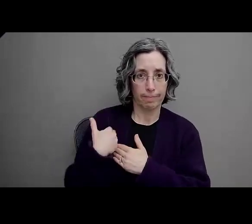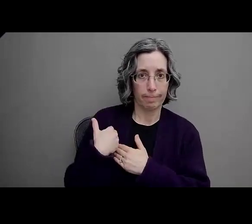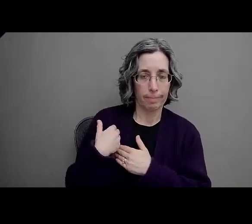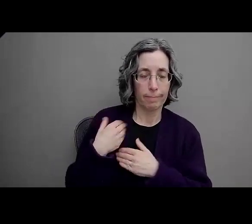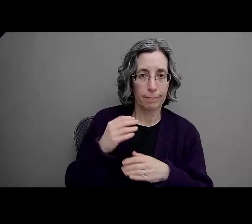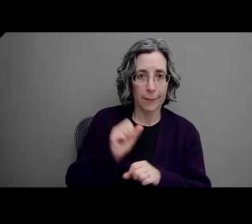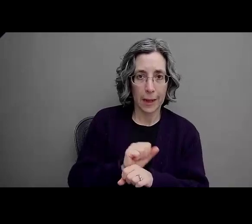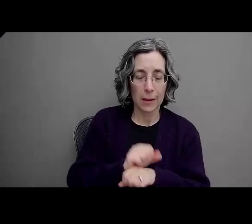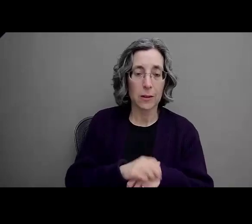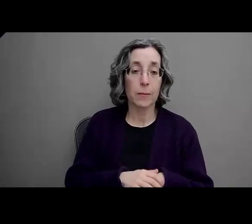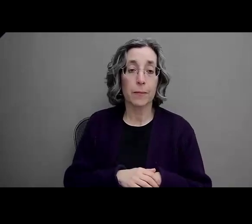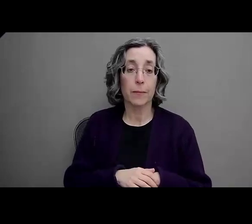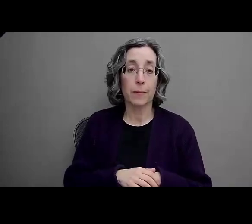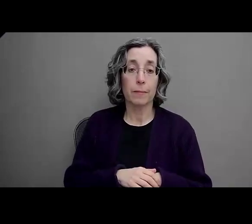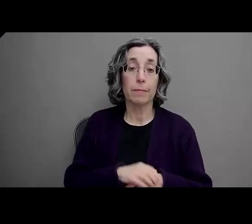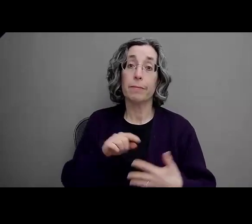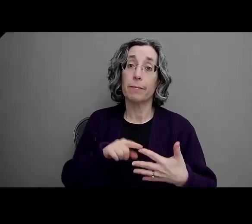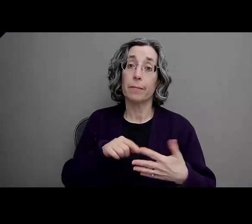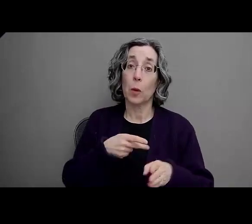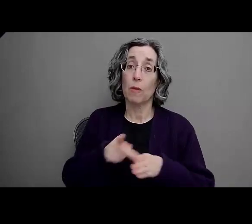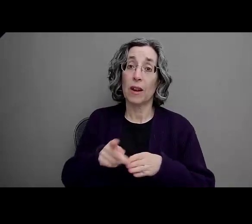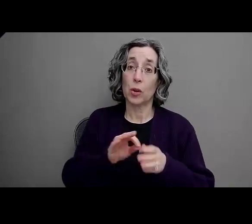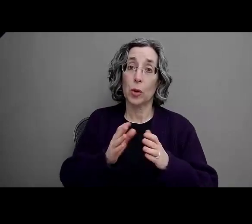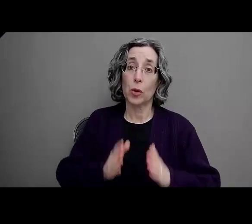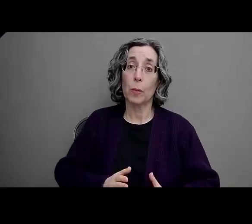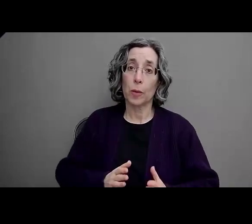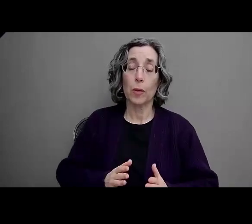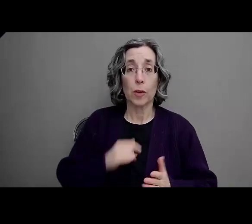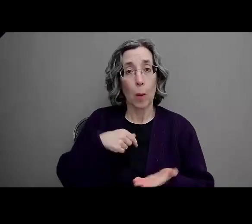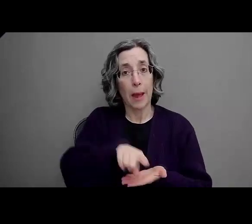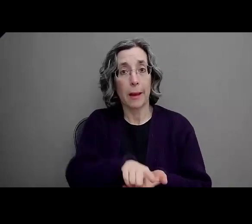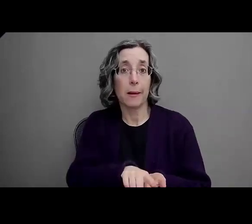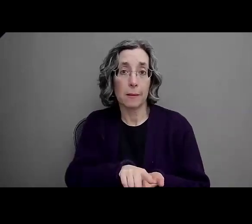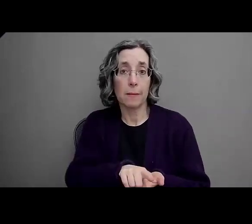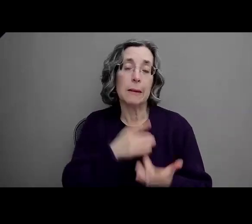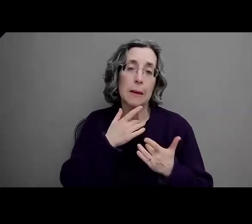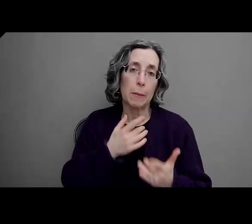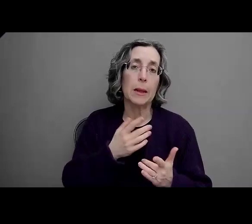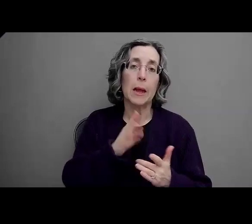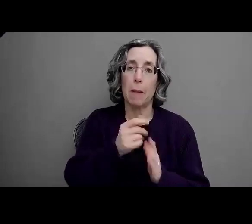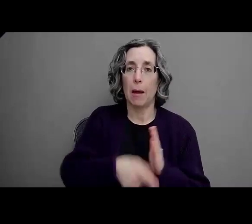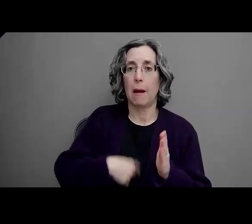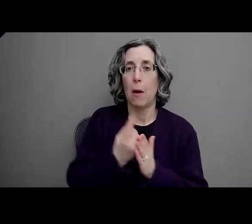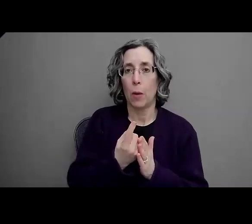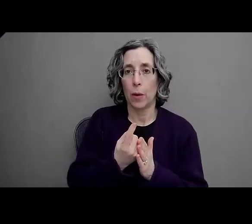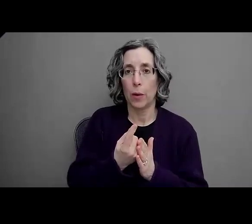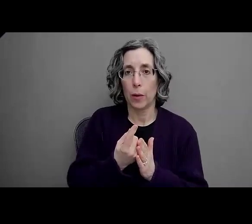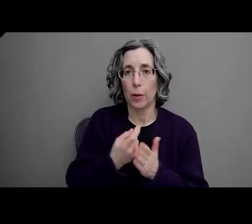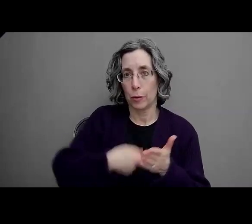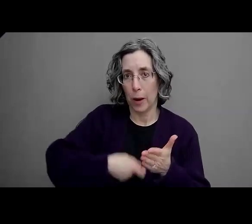perform. Professional interpreters are paid for their services, and they generally work at an hourly